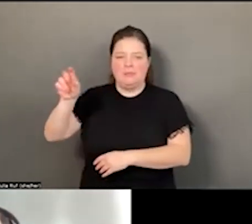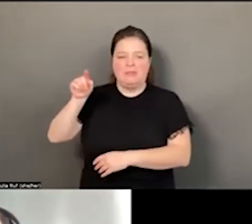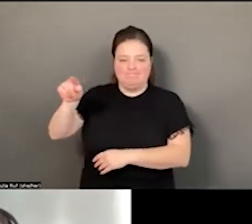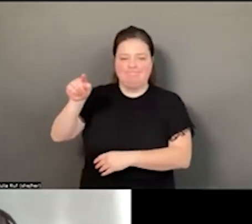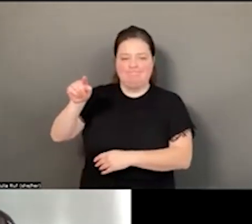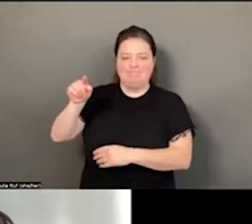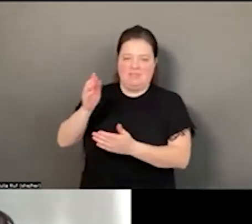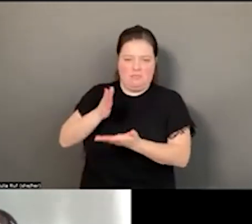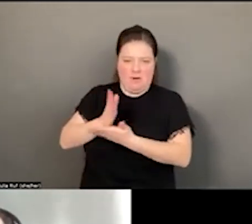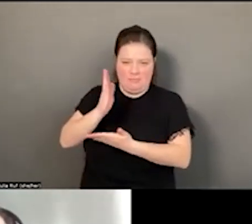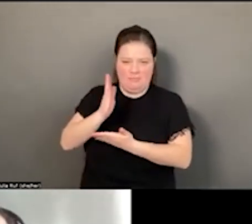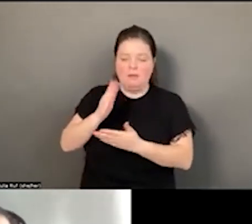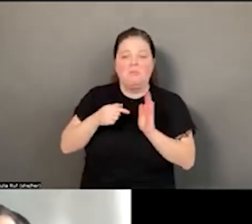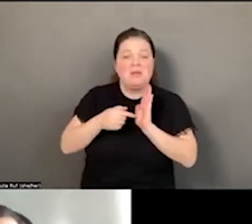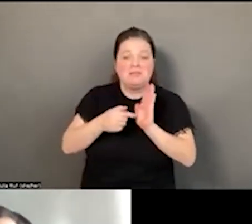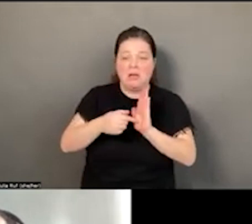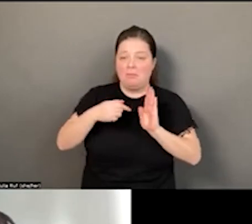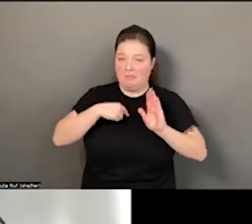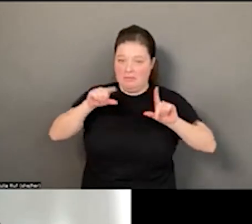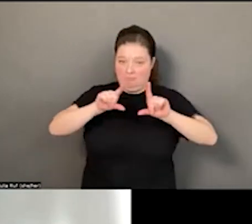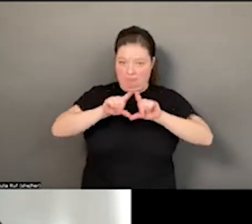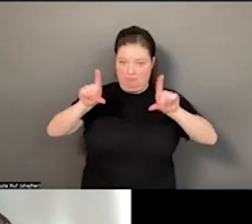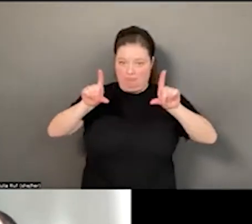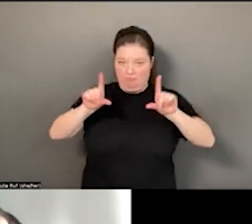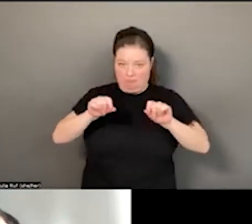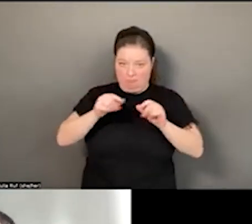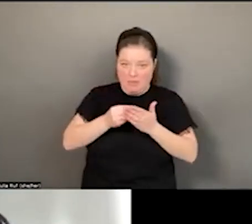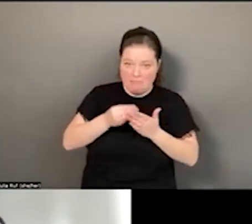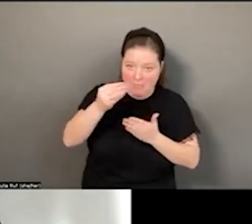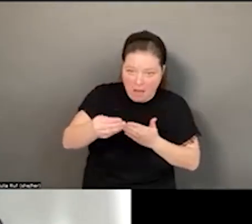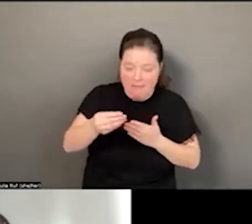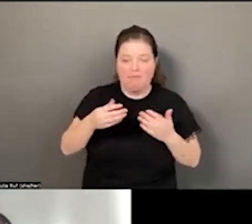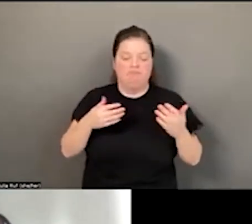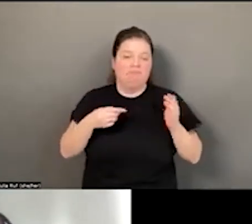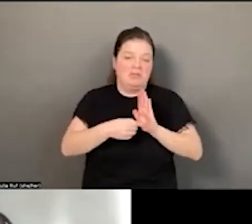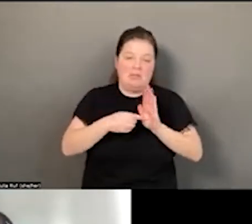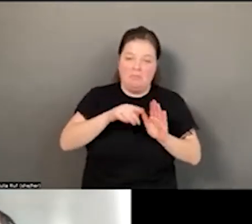we need to make sure that if that ticket combines bus and train and plane